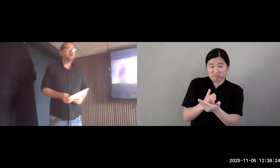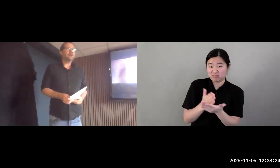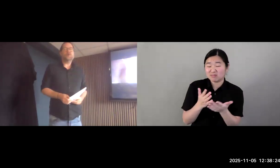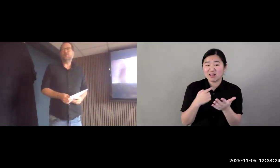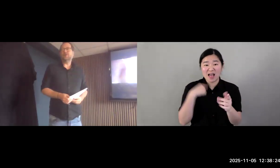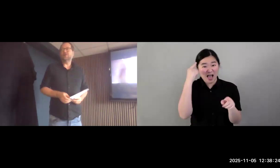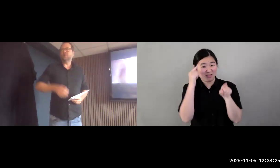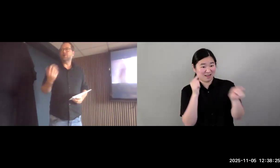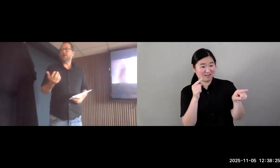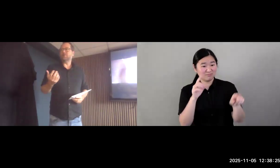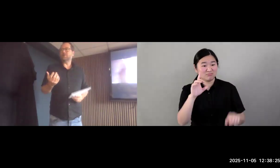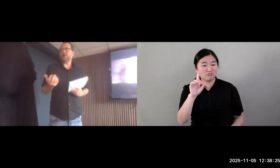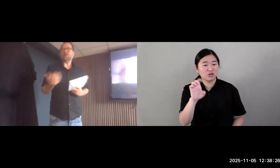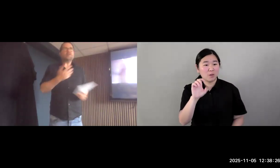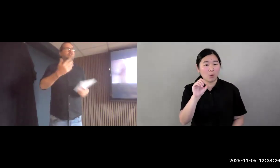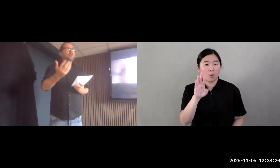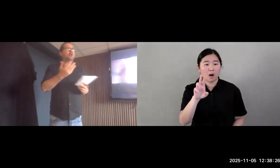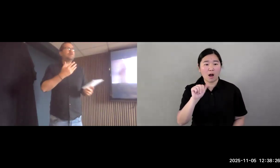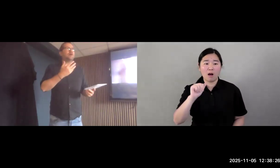what you could do with spoken languages as well, so I think there's a lot of